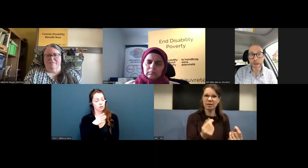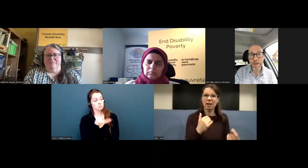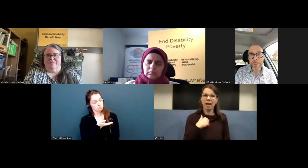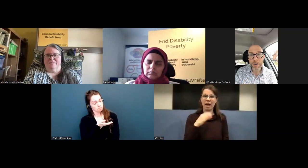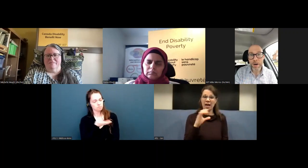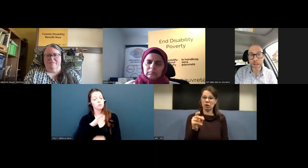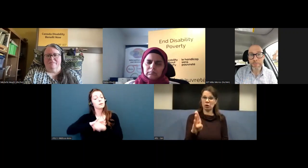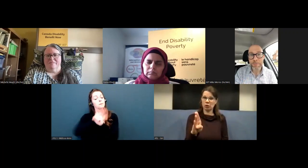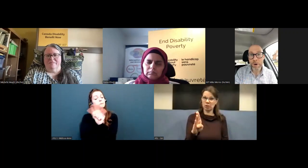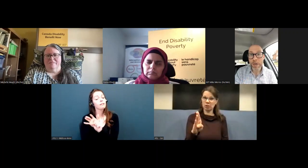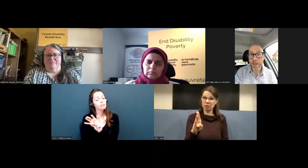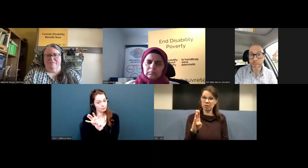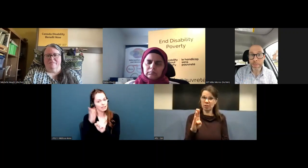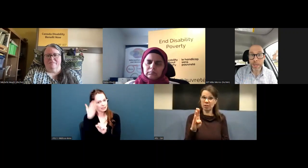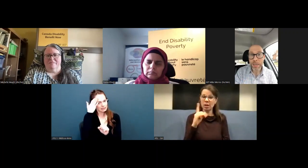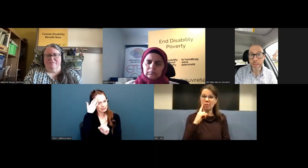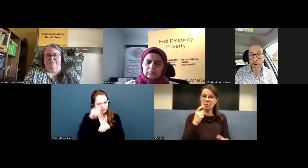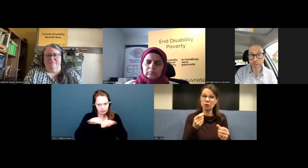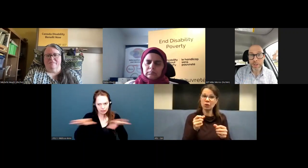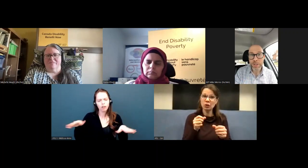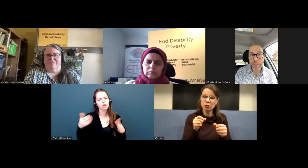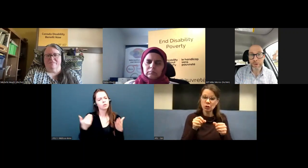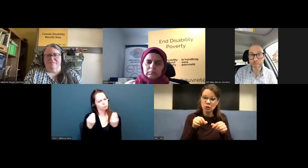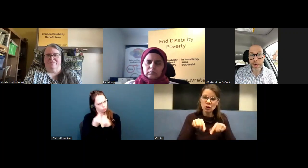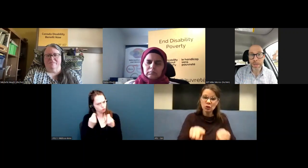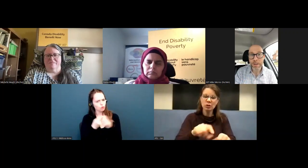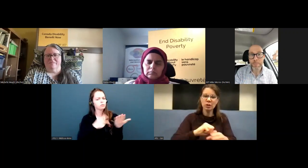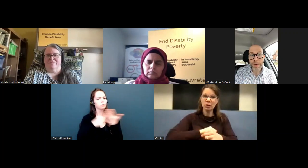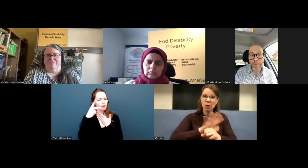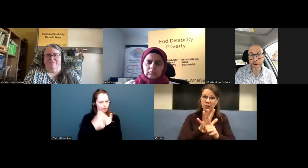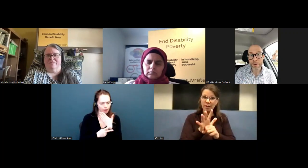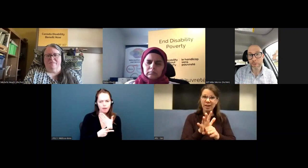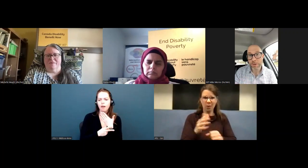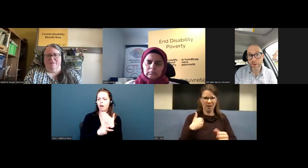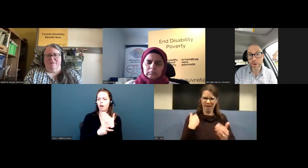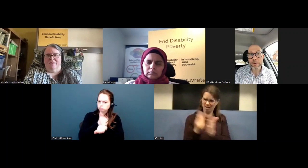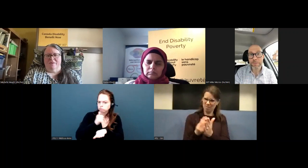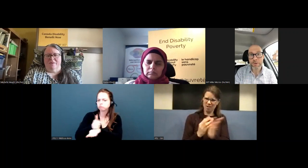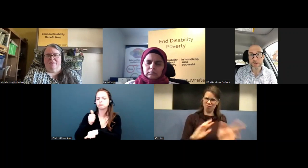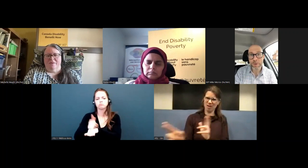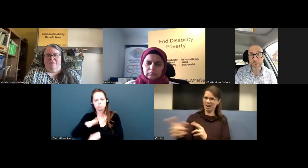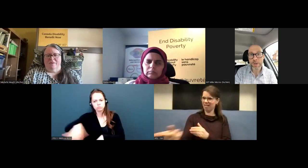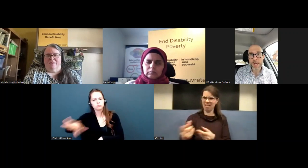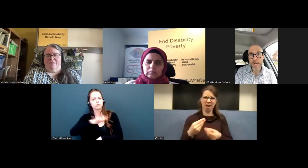BEEN CALLING FOR A DISABILITY EMERGENCY RESPONSE BENEFIT, OR DERB FOR SHORT.